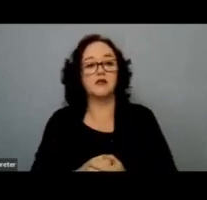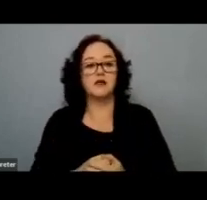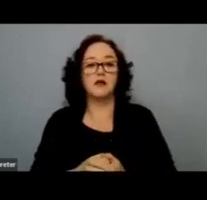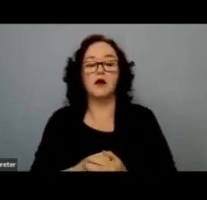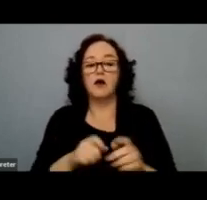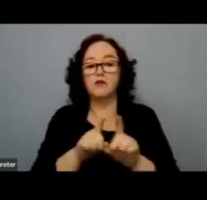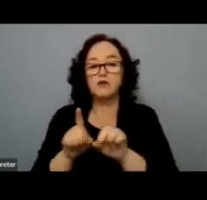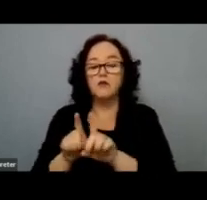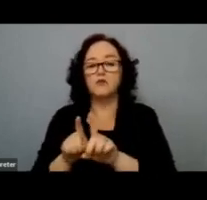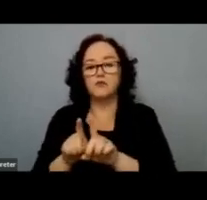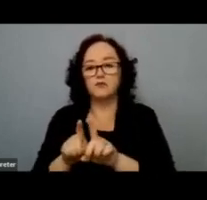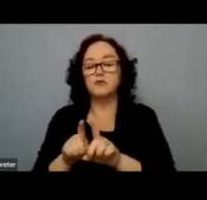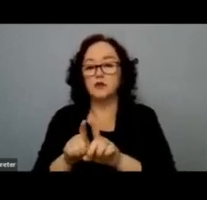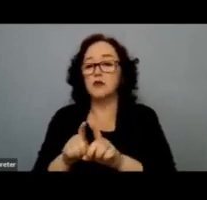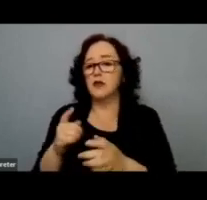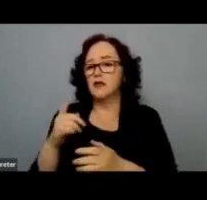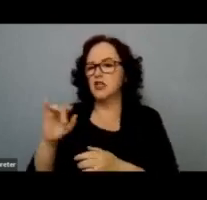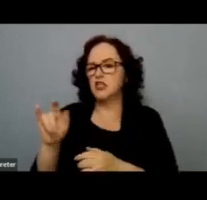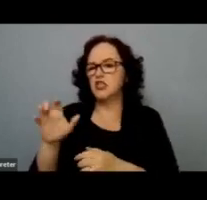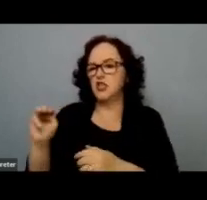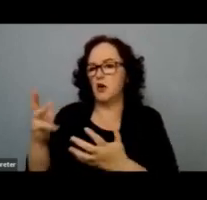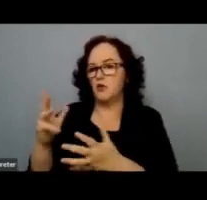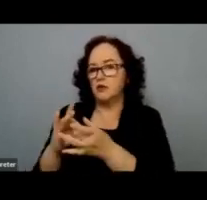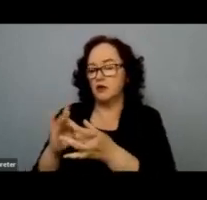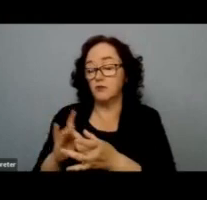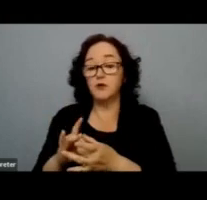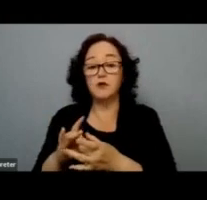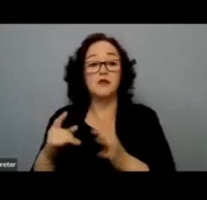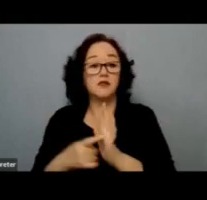Jim mentioned, sometimes reports do result in the removal of a